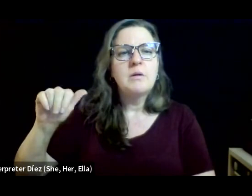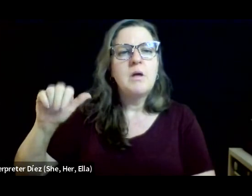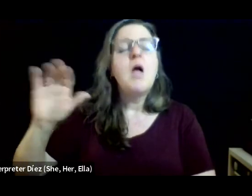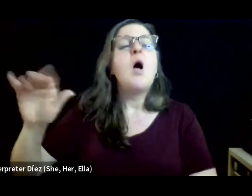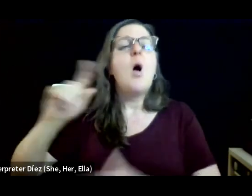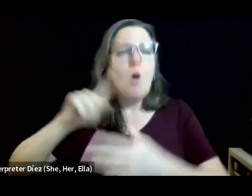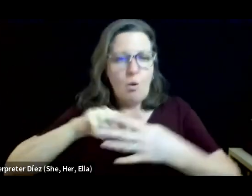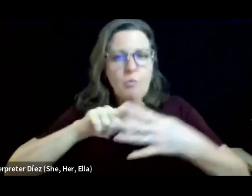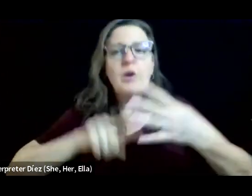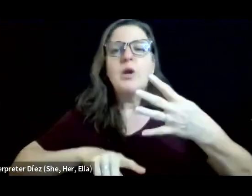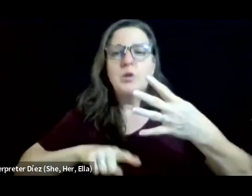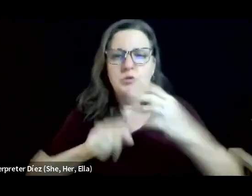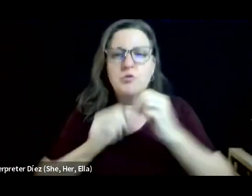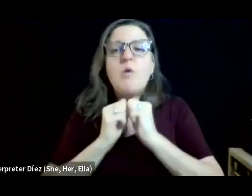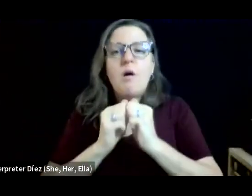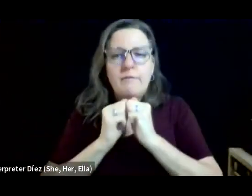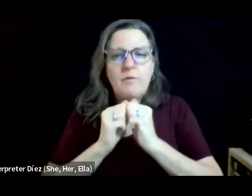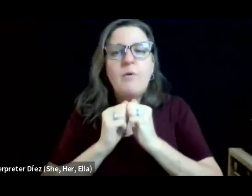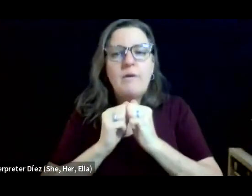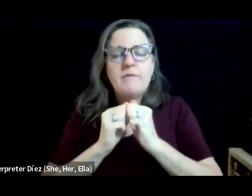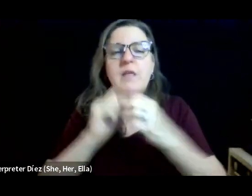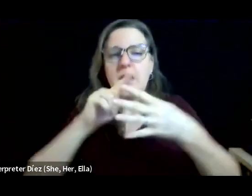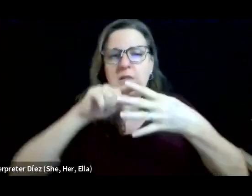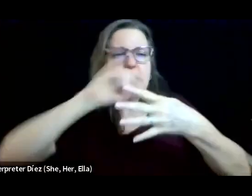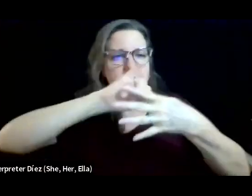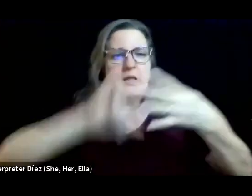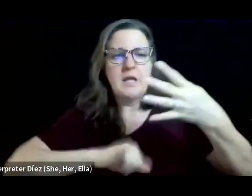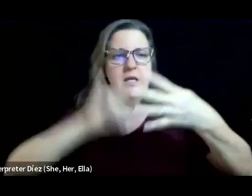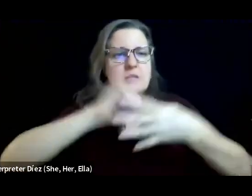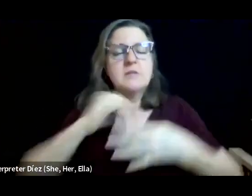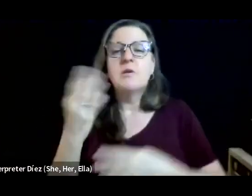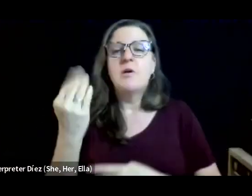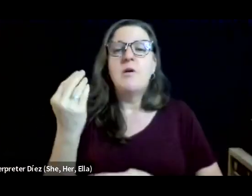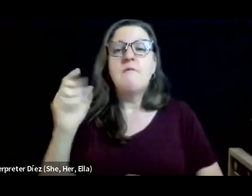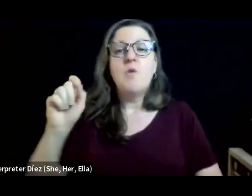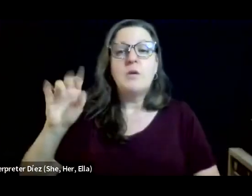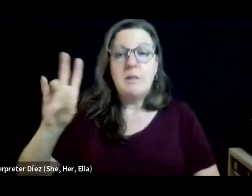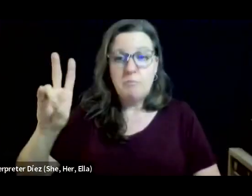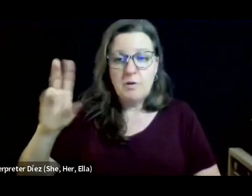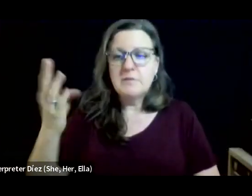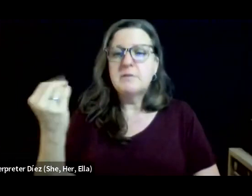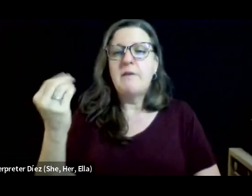These are all, uh, similar. So #14.7, #14.8, #14.9,